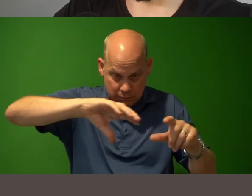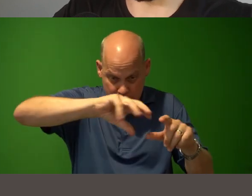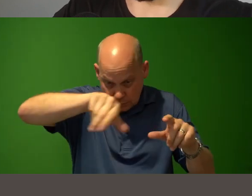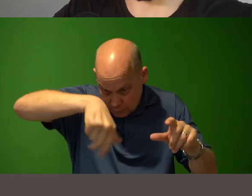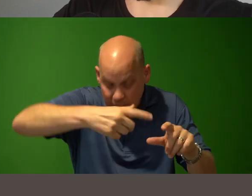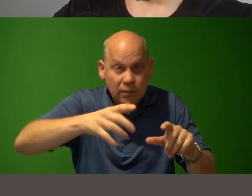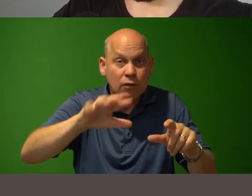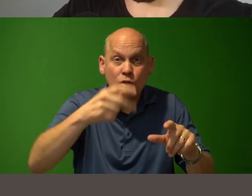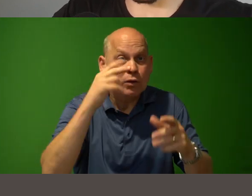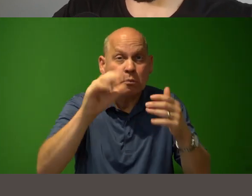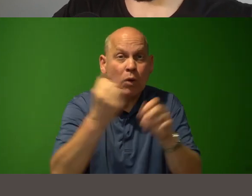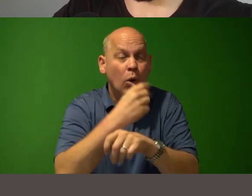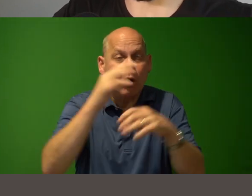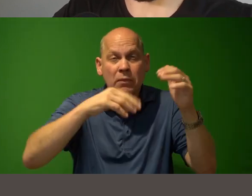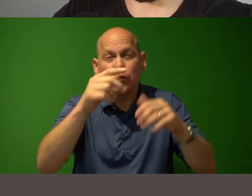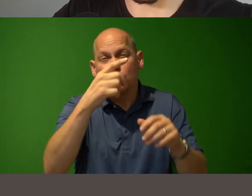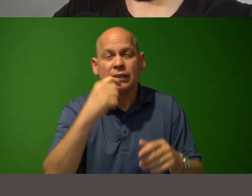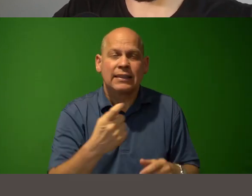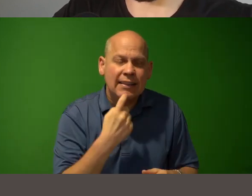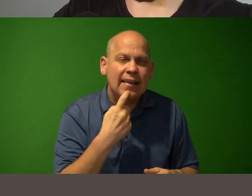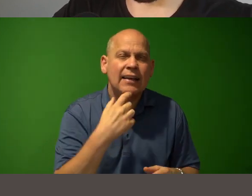Here you see the glass, the louvers, the offices.